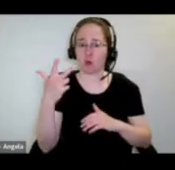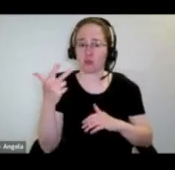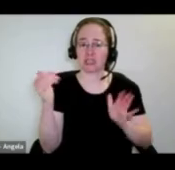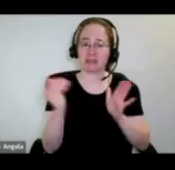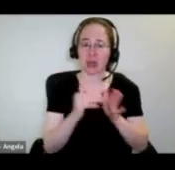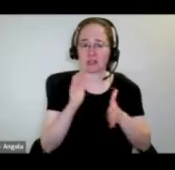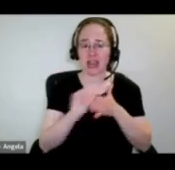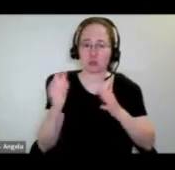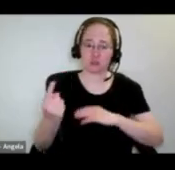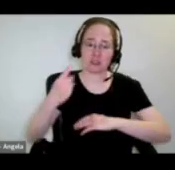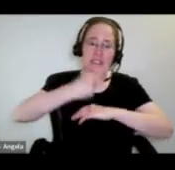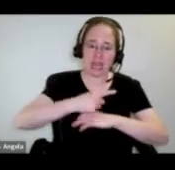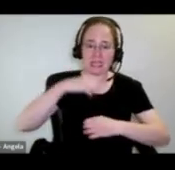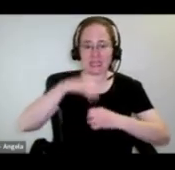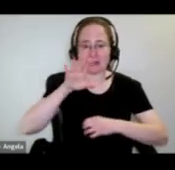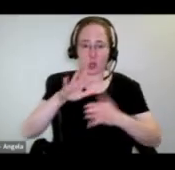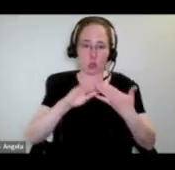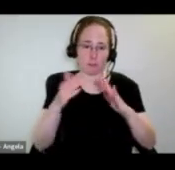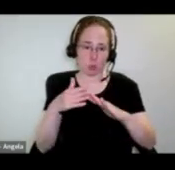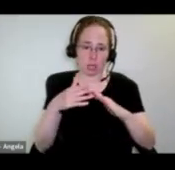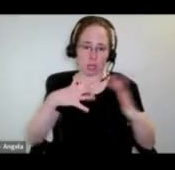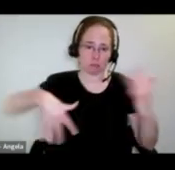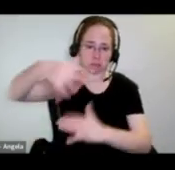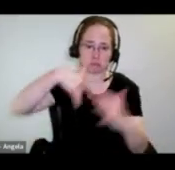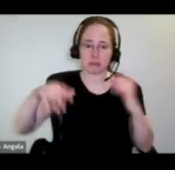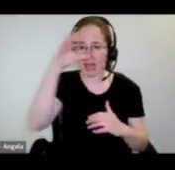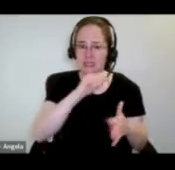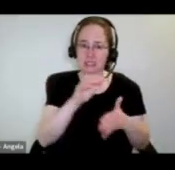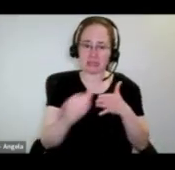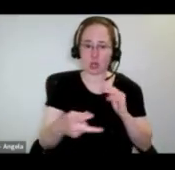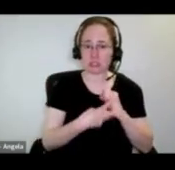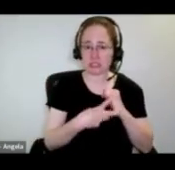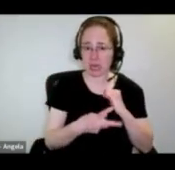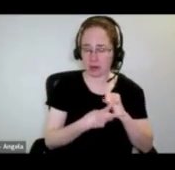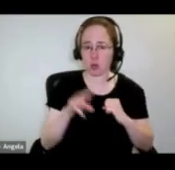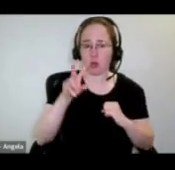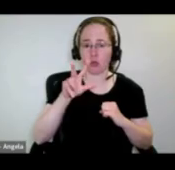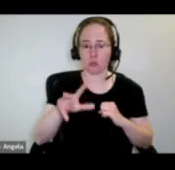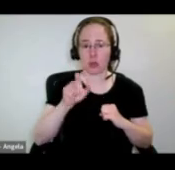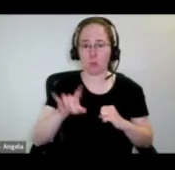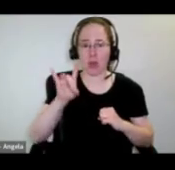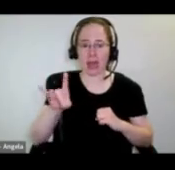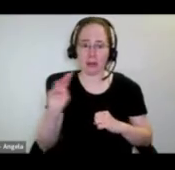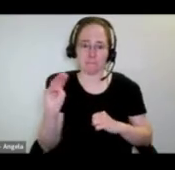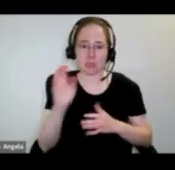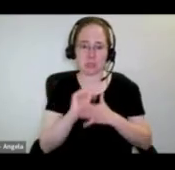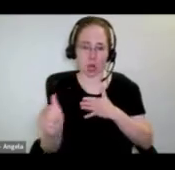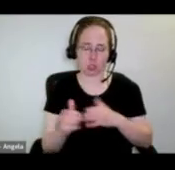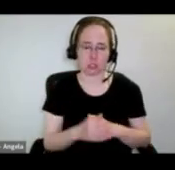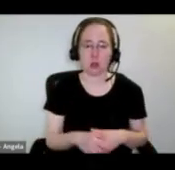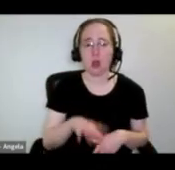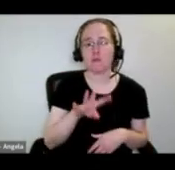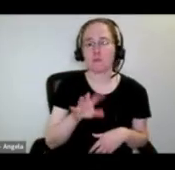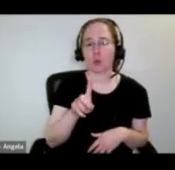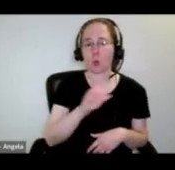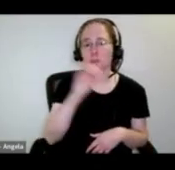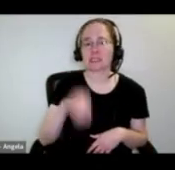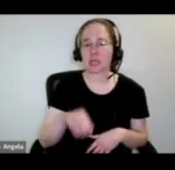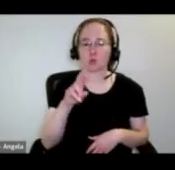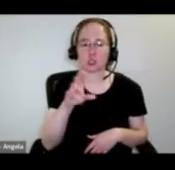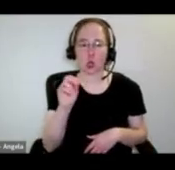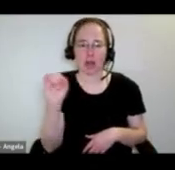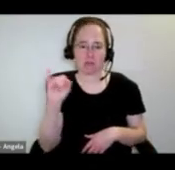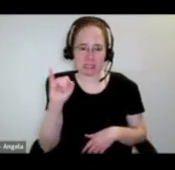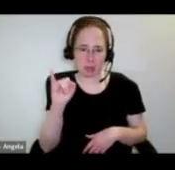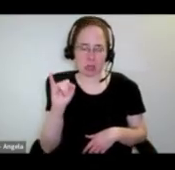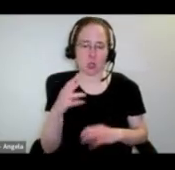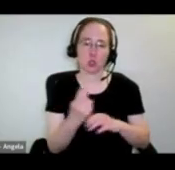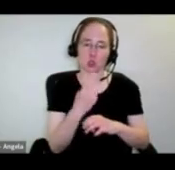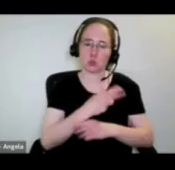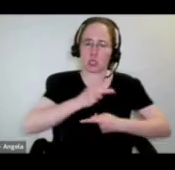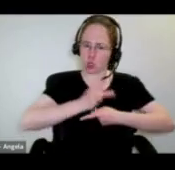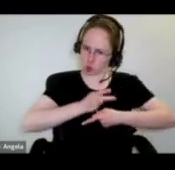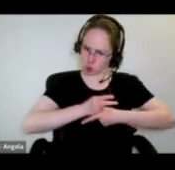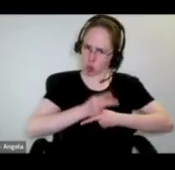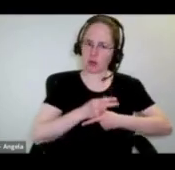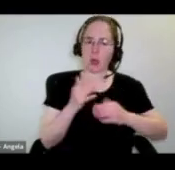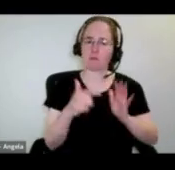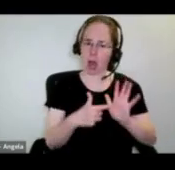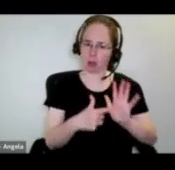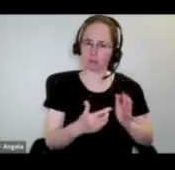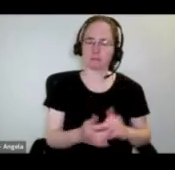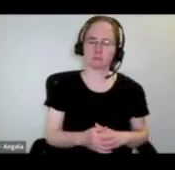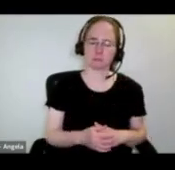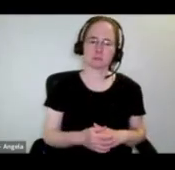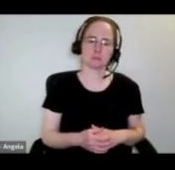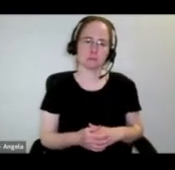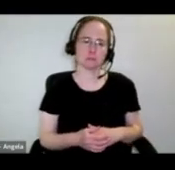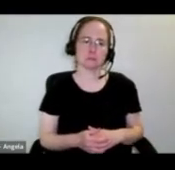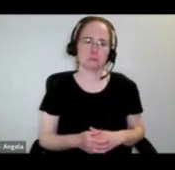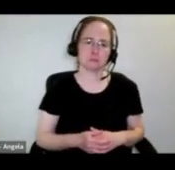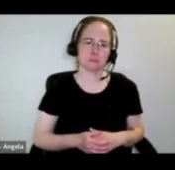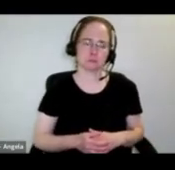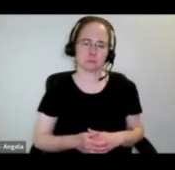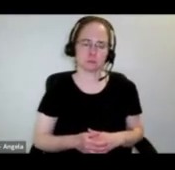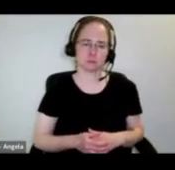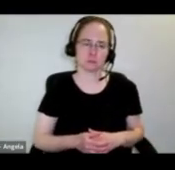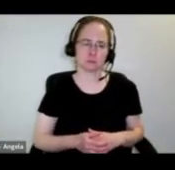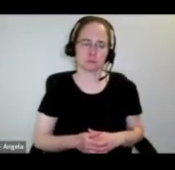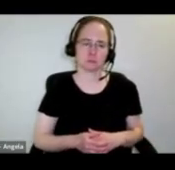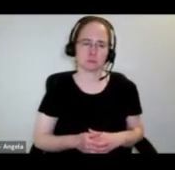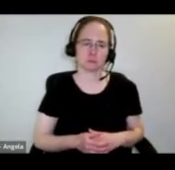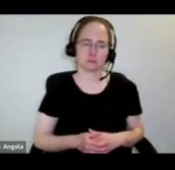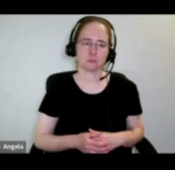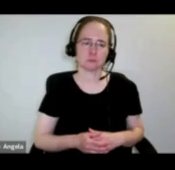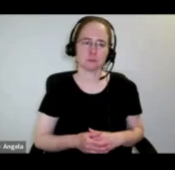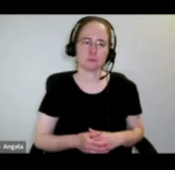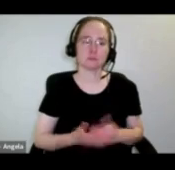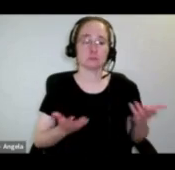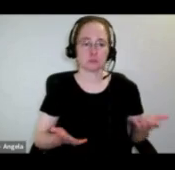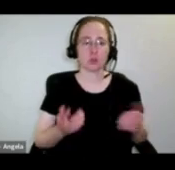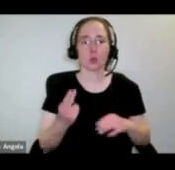David Watkins: by the model resulted in over 13,000 extra days in their community, estimated dollars saved, $3.8 million. So, 41% return on investment using a conservative model there. Next slide.